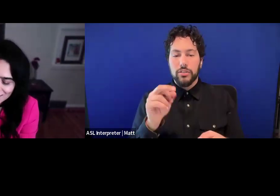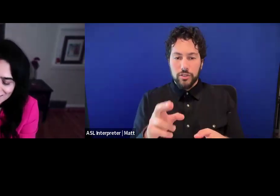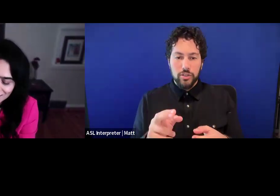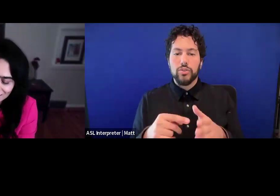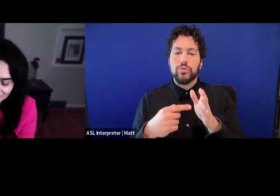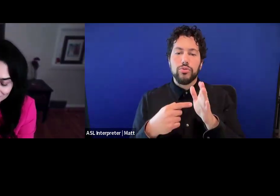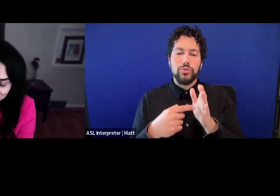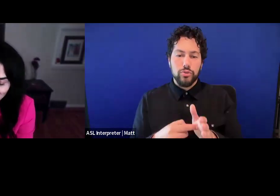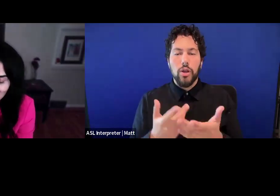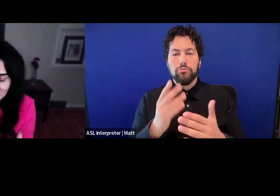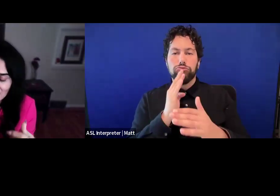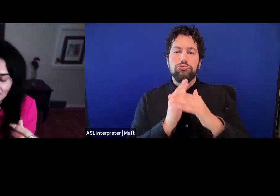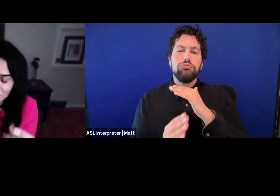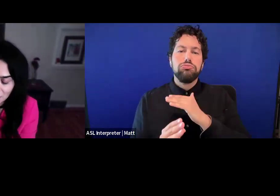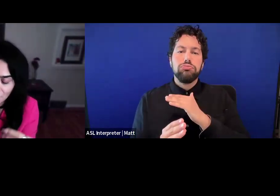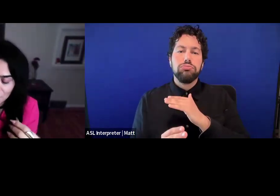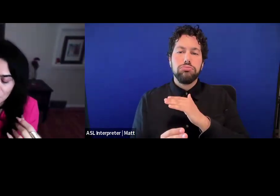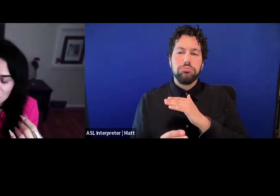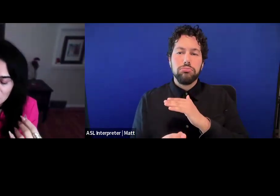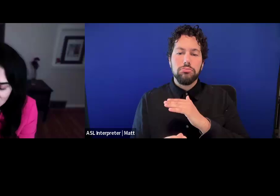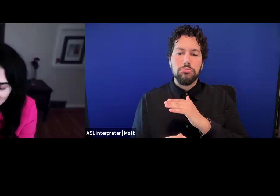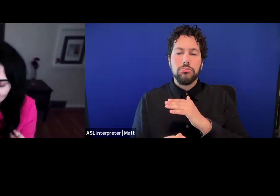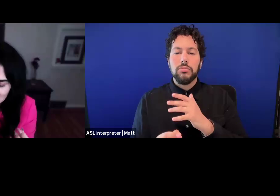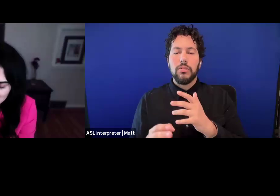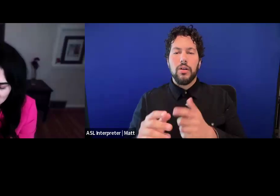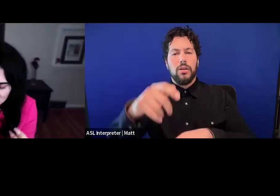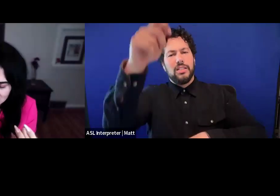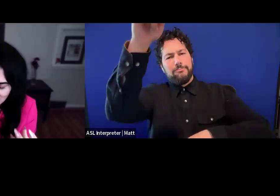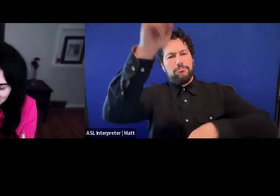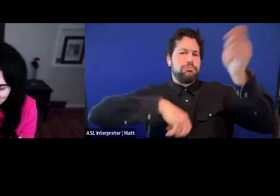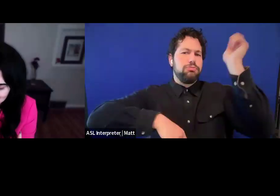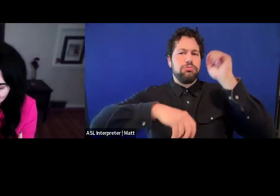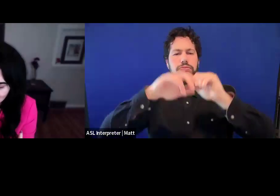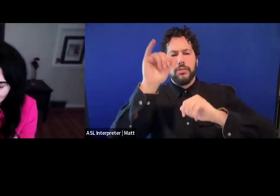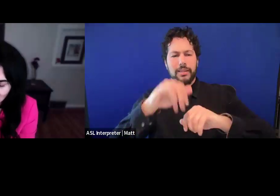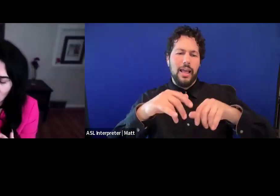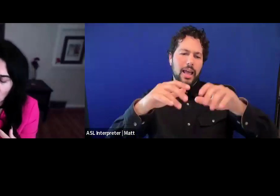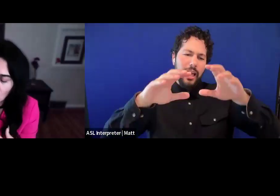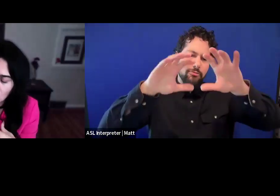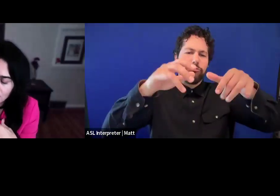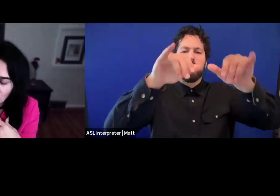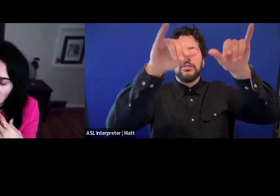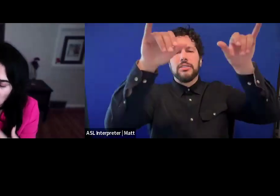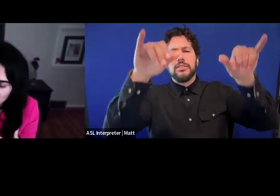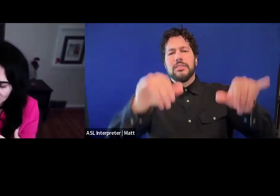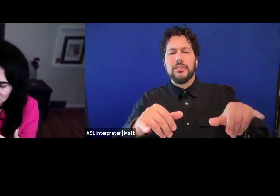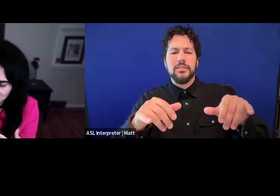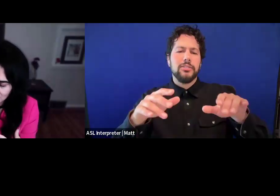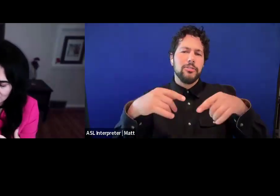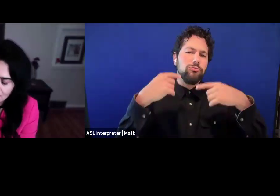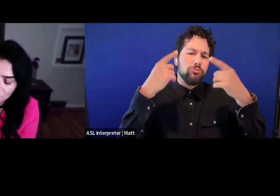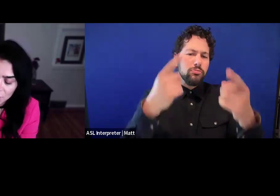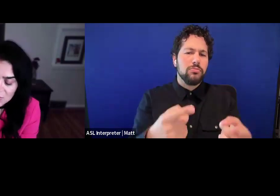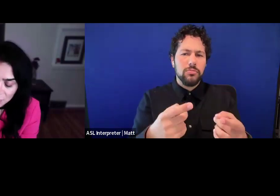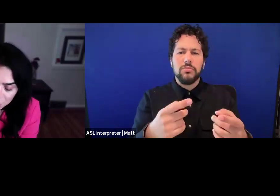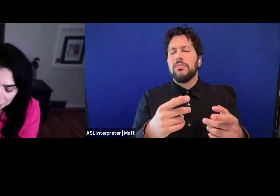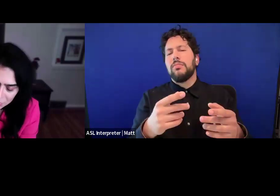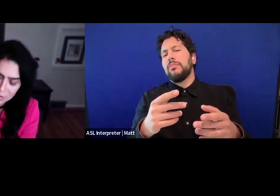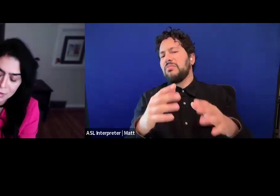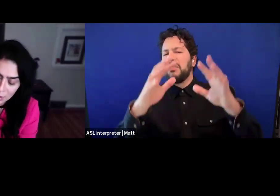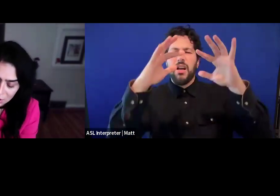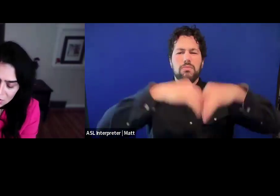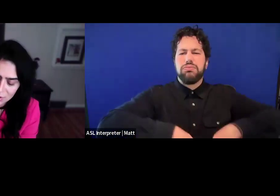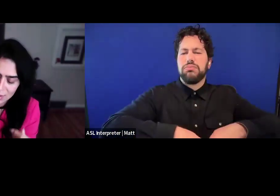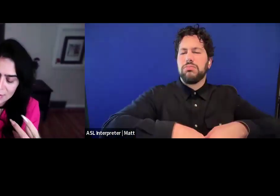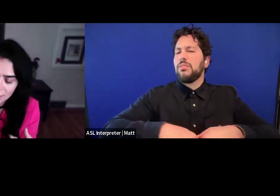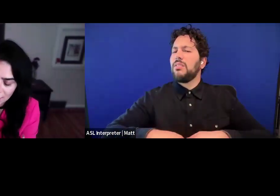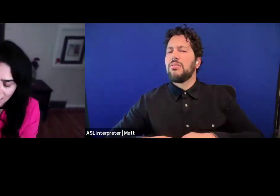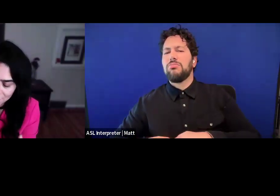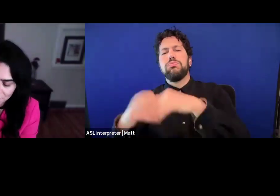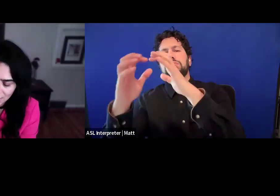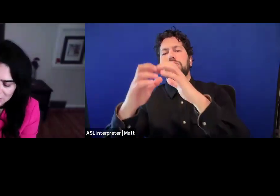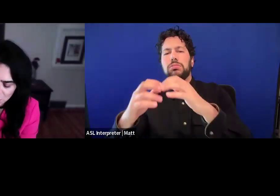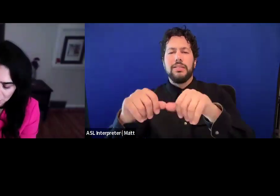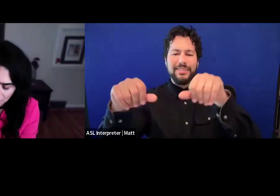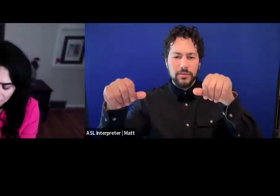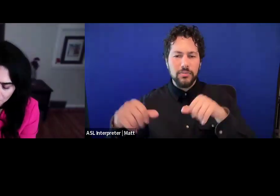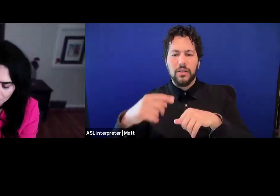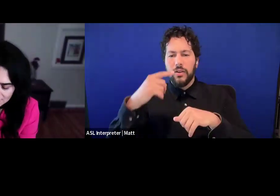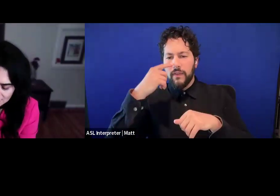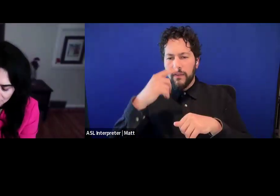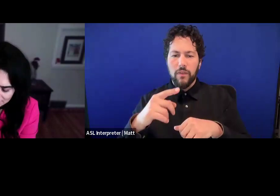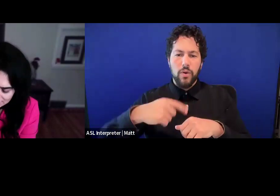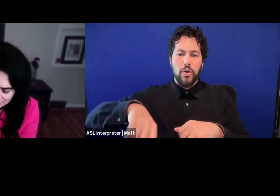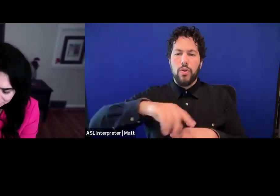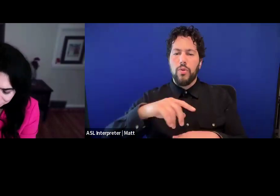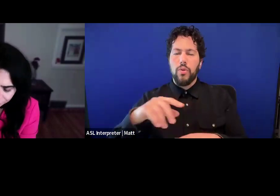signaling the tearing of the regime of species stagnation and holding open space for submerged indigenous and Afro diasporic possibilities.